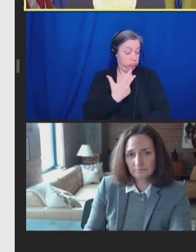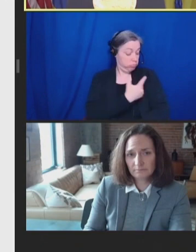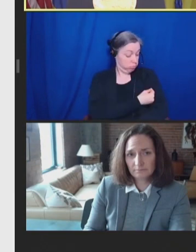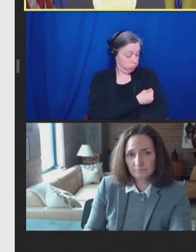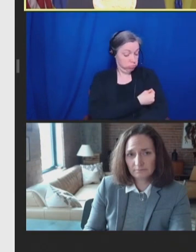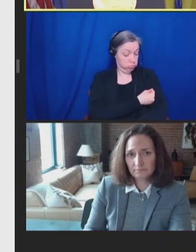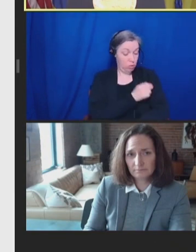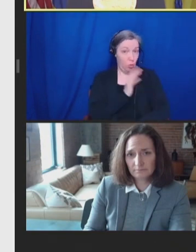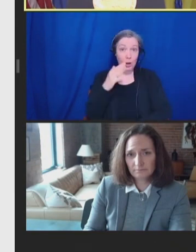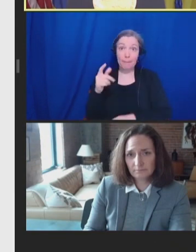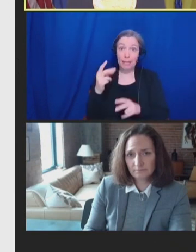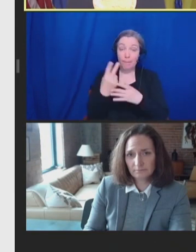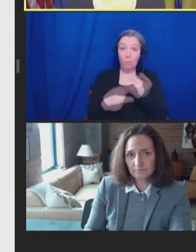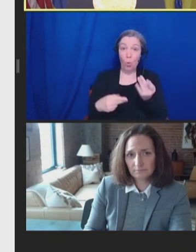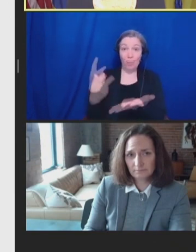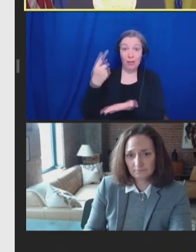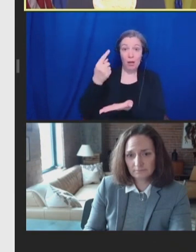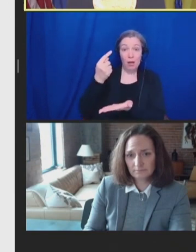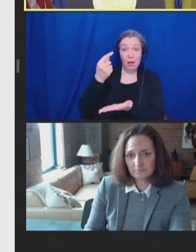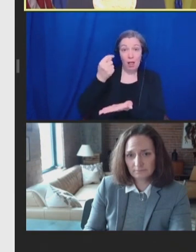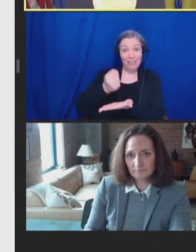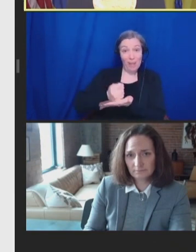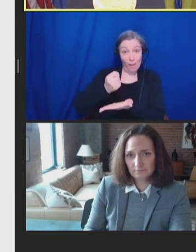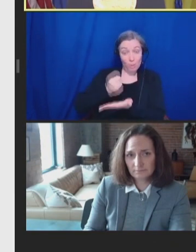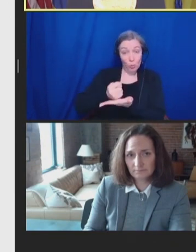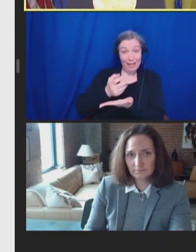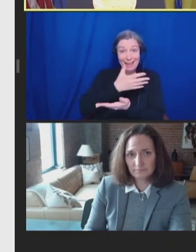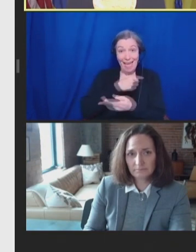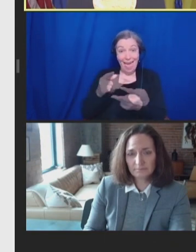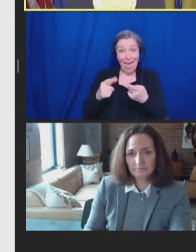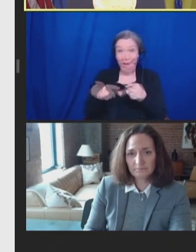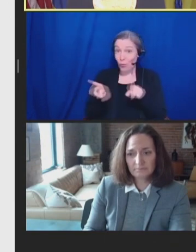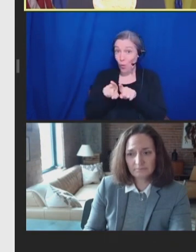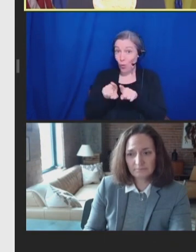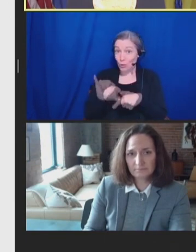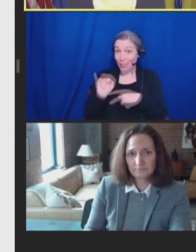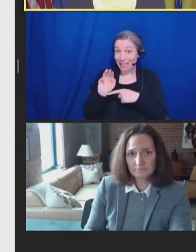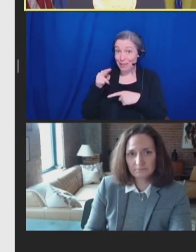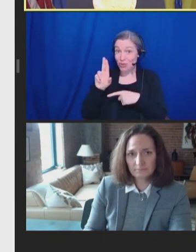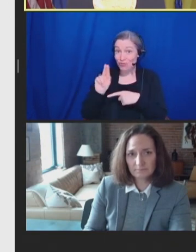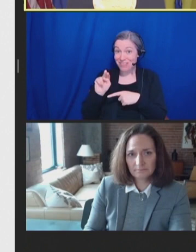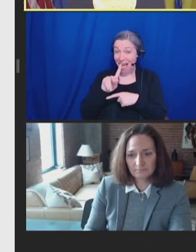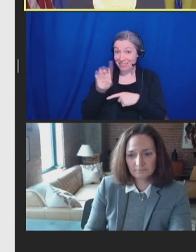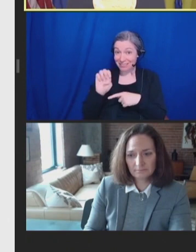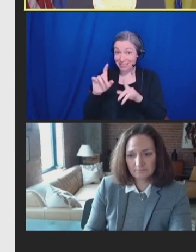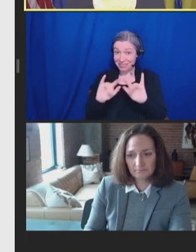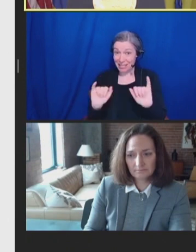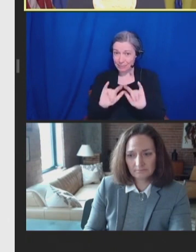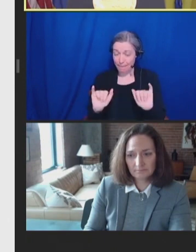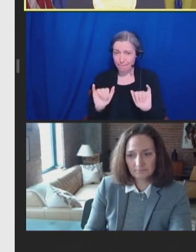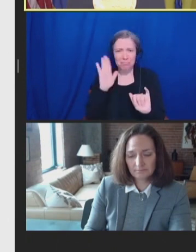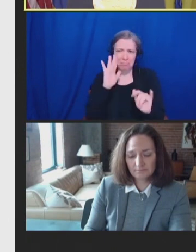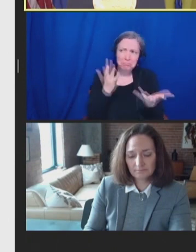and an immunizing agent at the same time or, you know, similar to a vaccine. And,